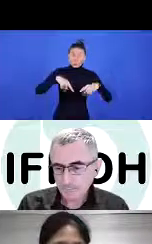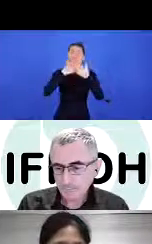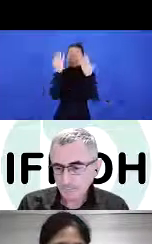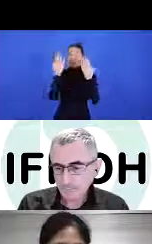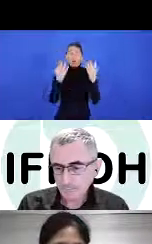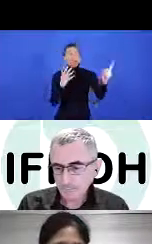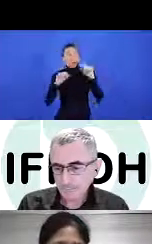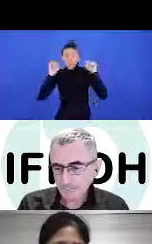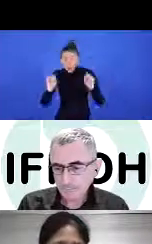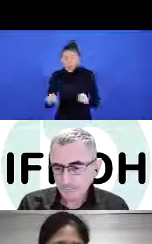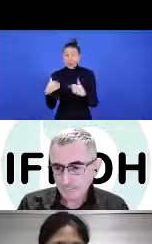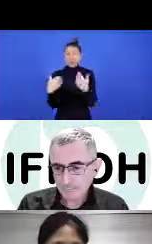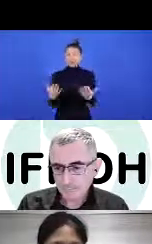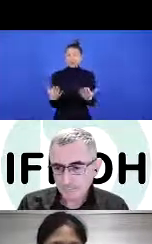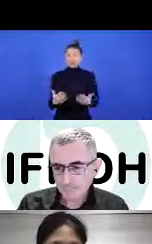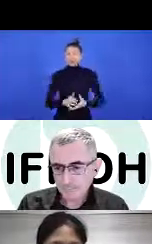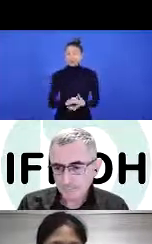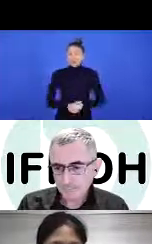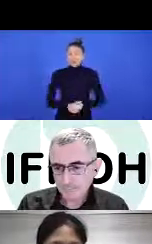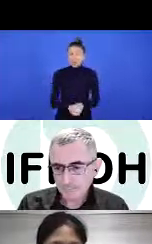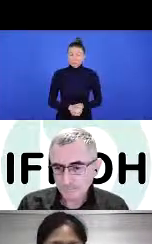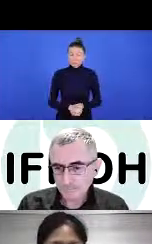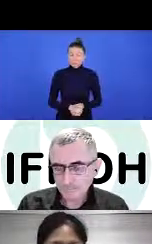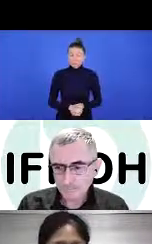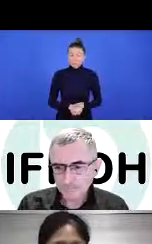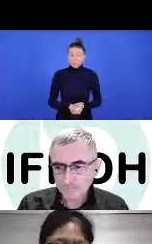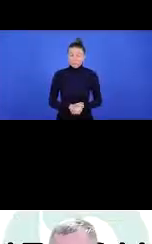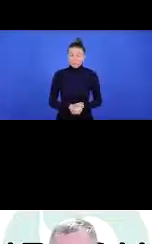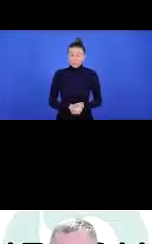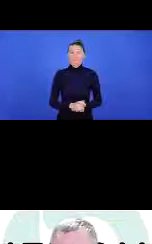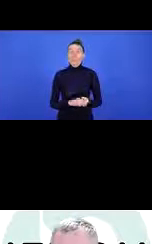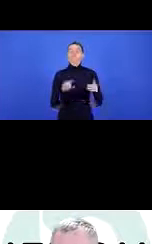hearing loss, are considered today as possible candidates